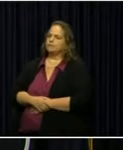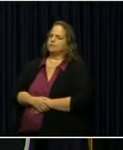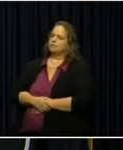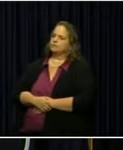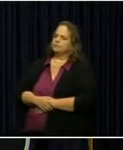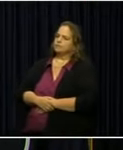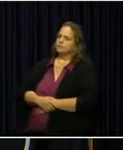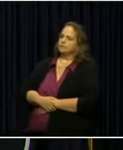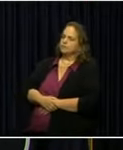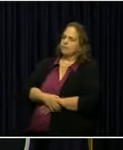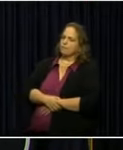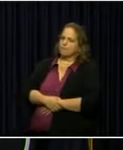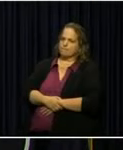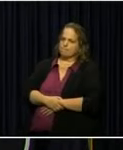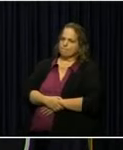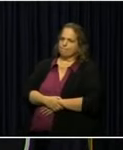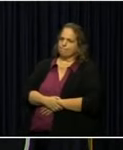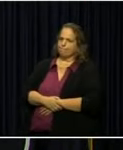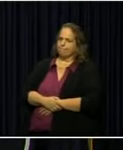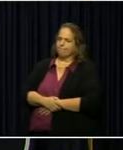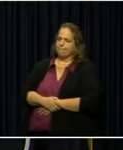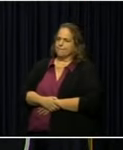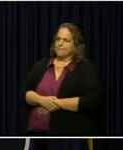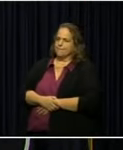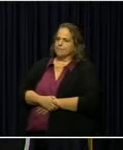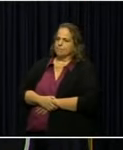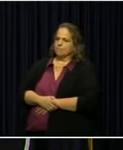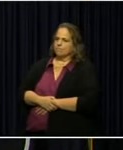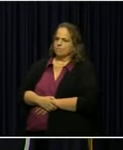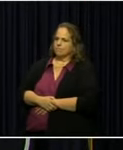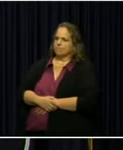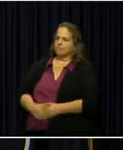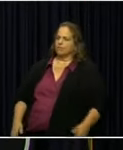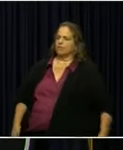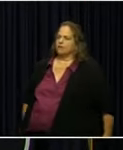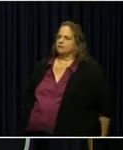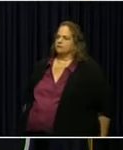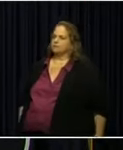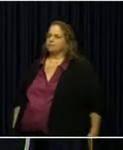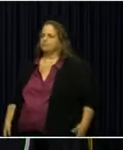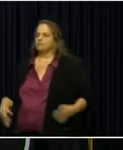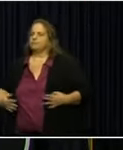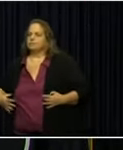ARE NOT IN FACT GOING TO BE. HOPEFULLY REMDESIVIR AND IMMUNE